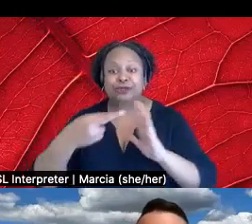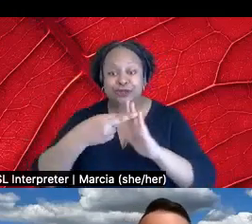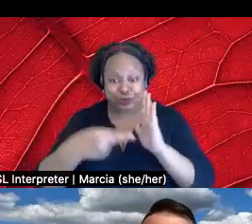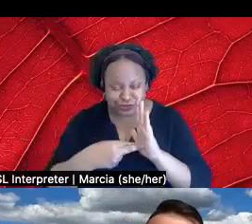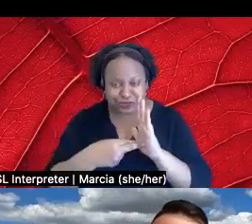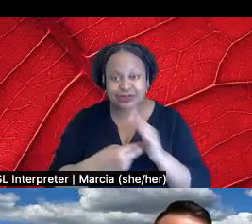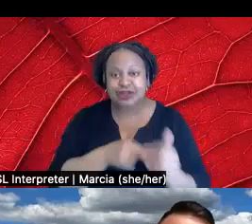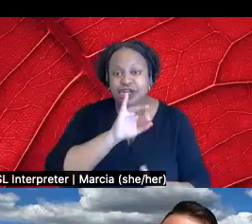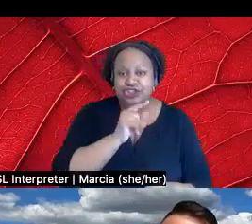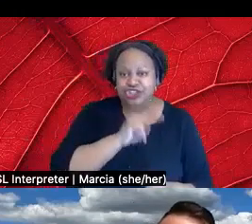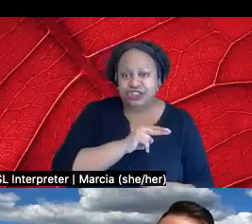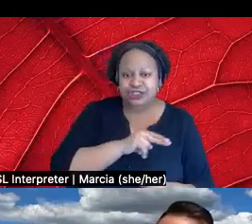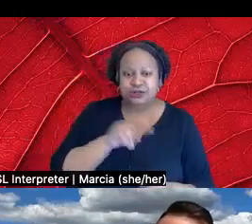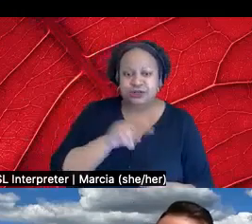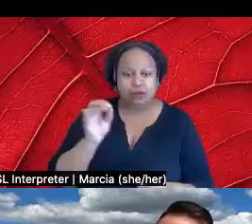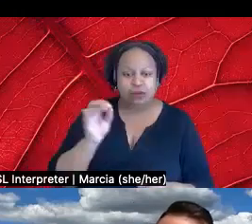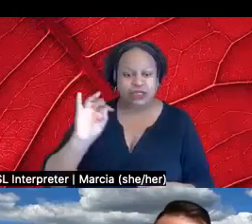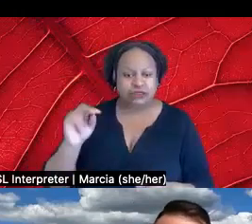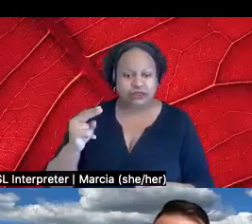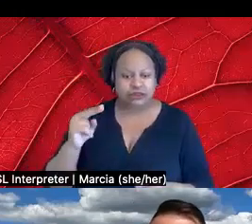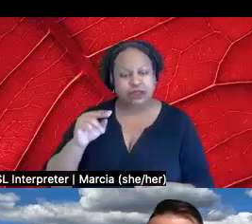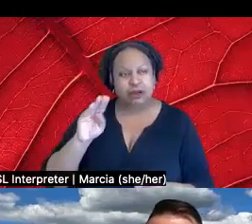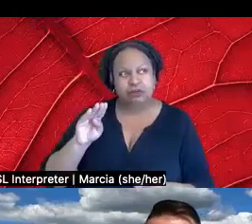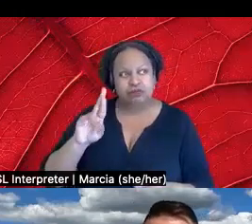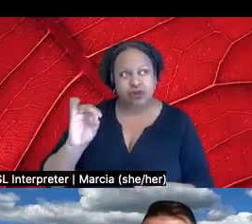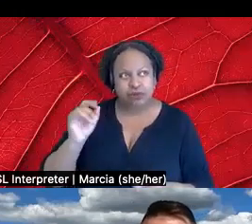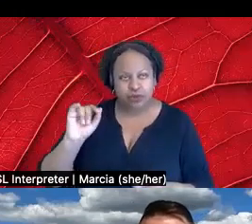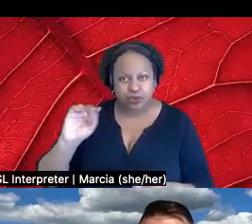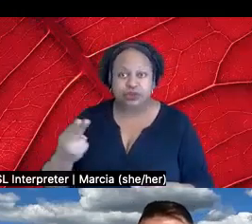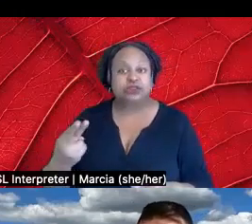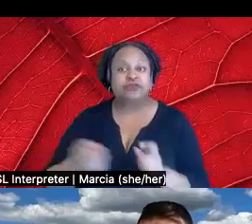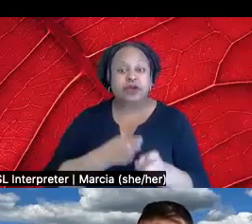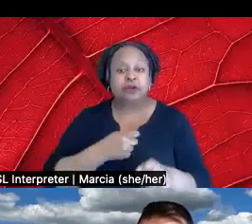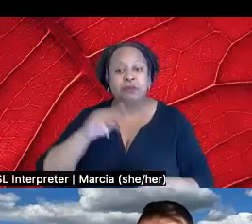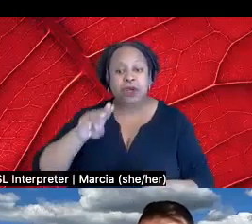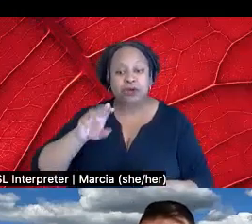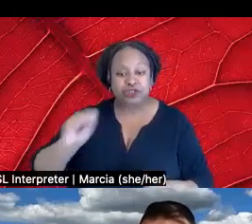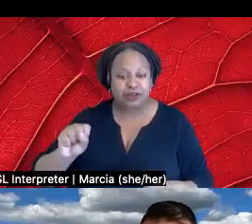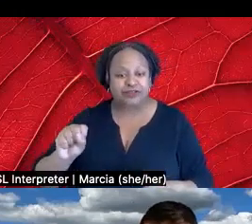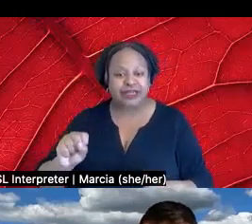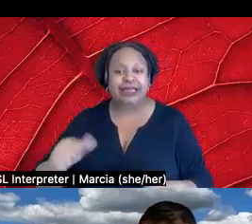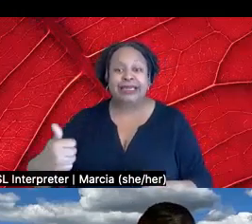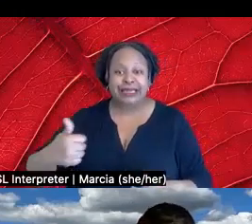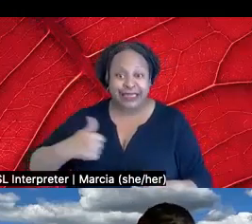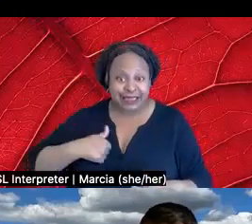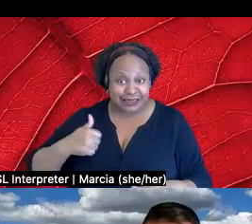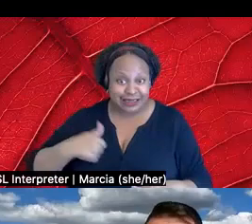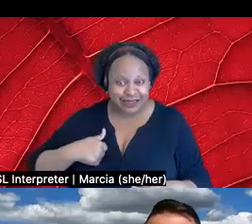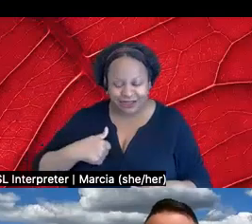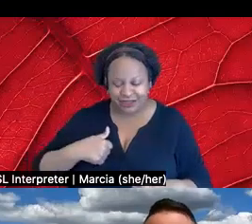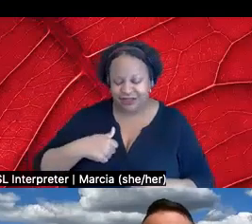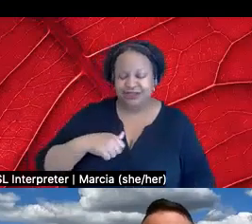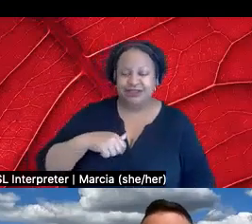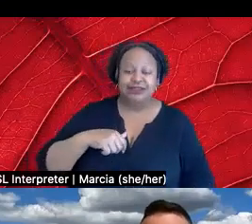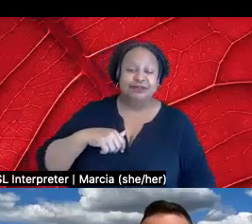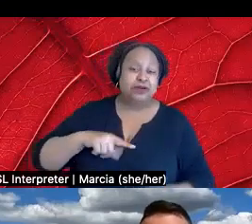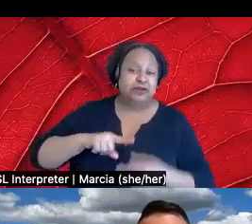Jason from Microsoft Canada who has become a quick friend of the office and really has provided some